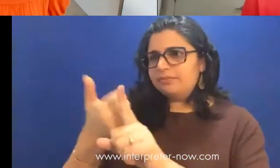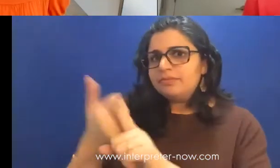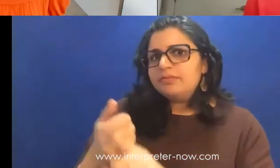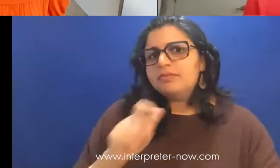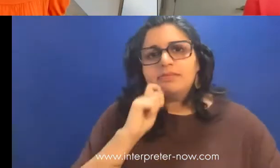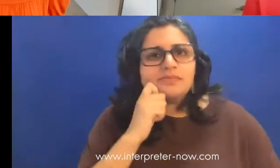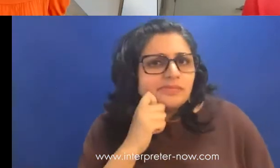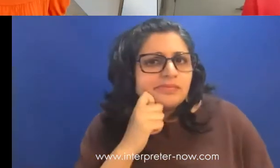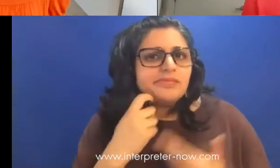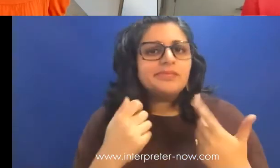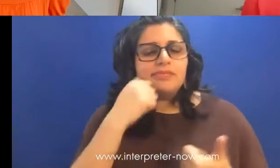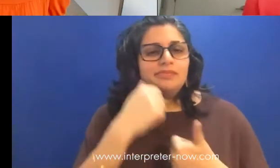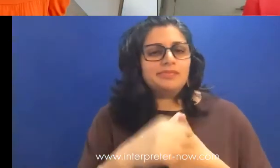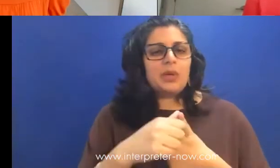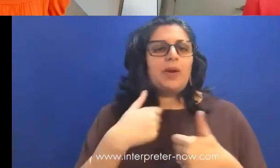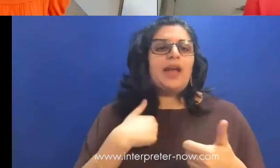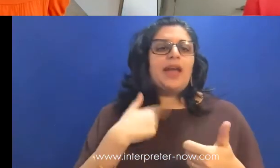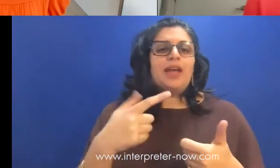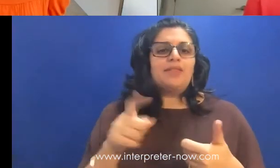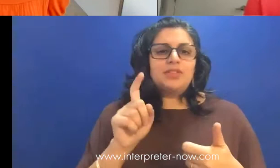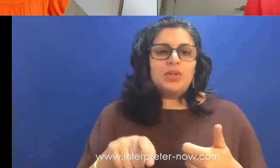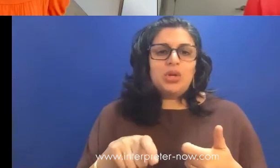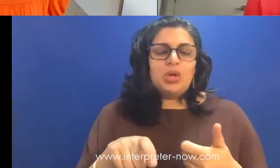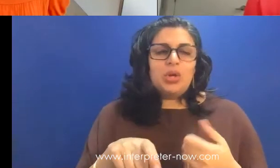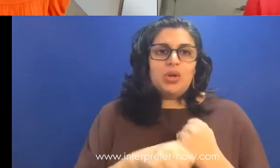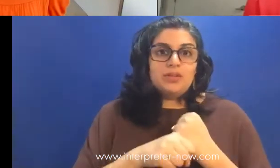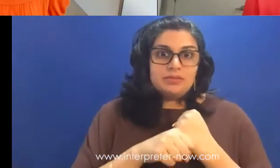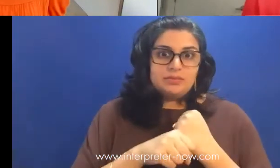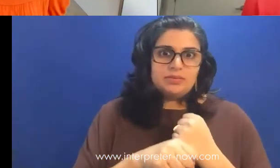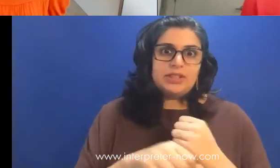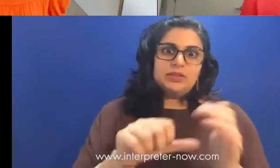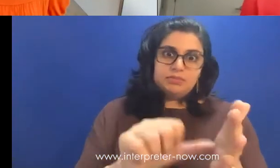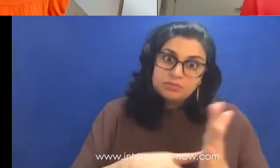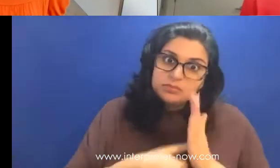I remember having to go the extra mile to really discuss with my editors why the story